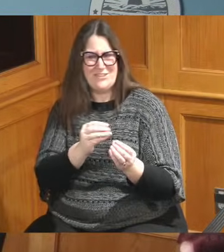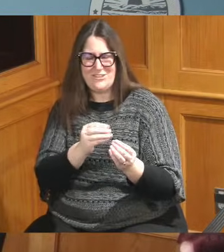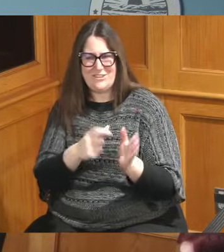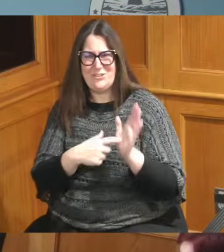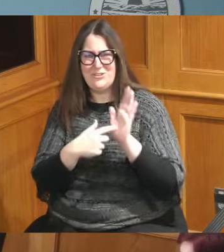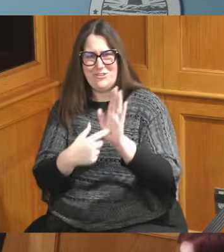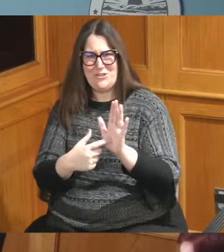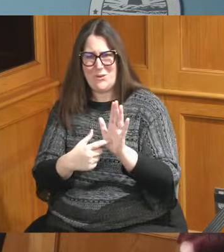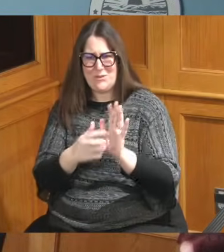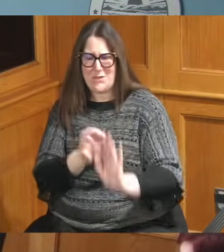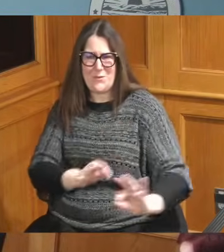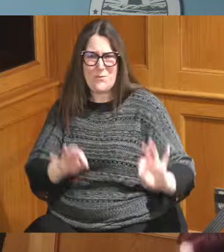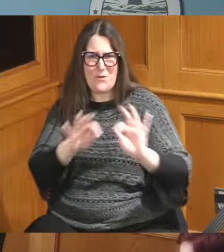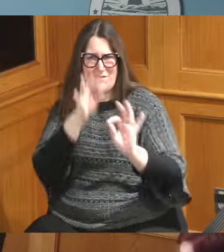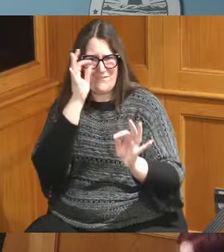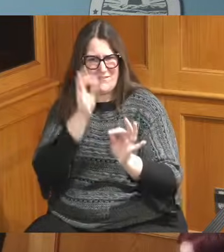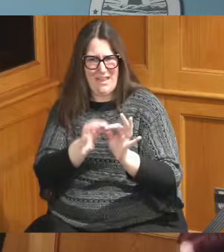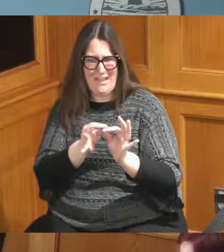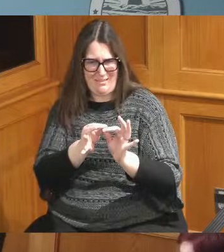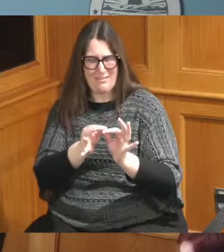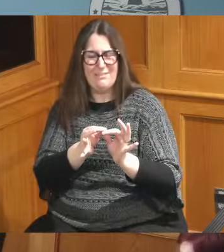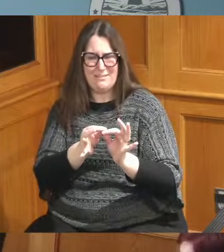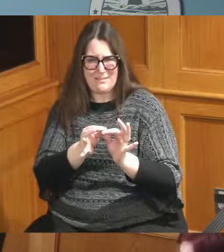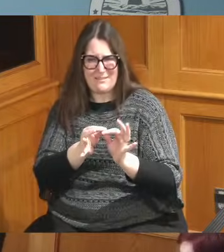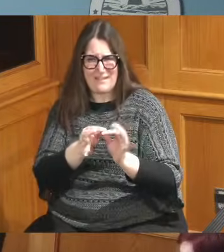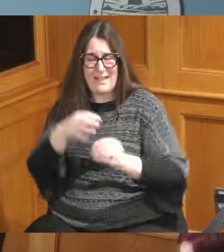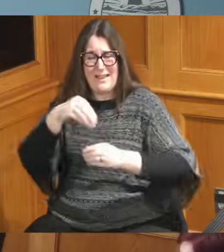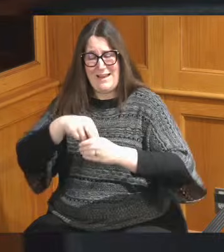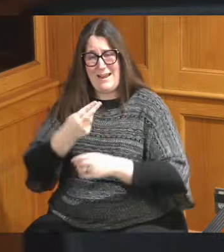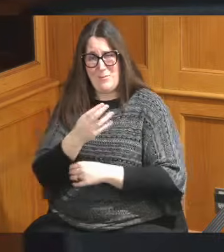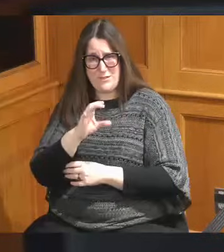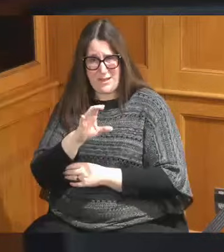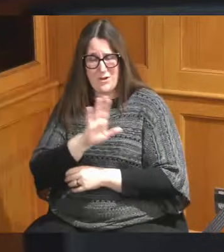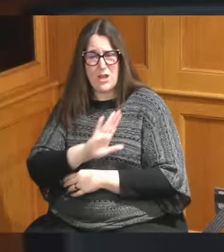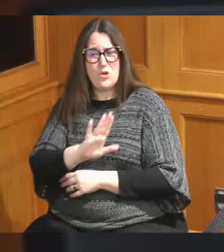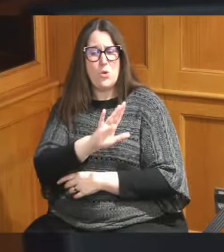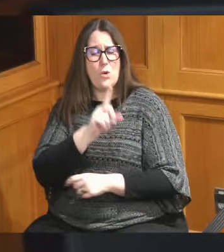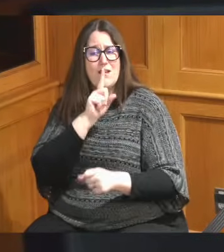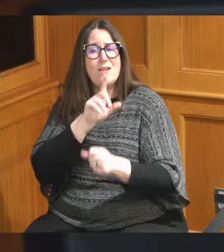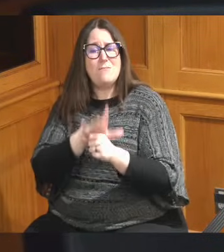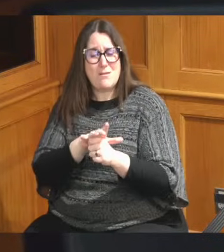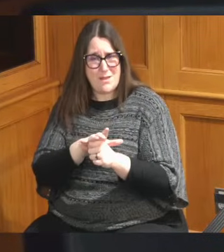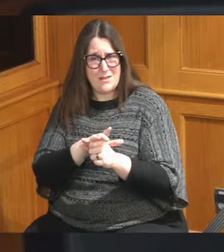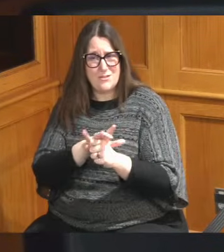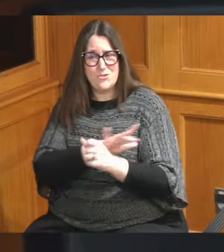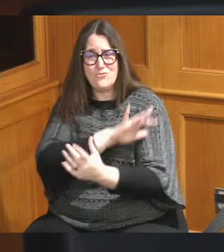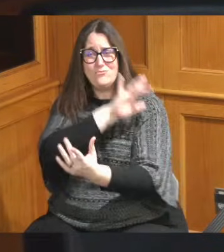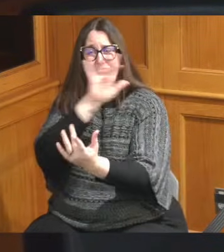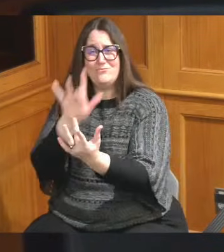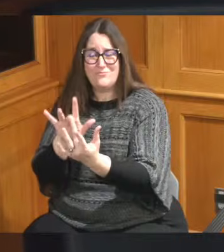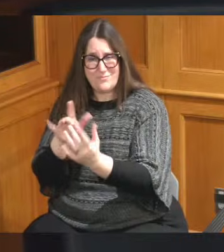the faith community is in Hamilton County and your commitment to reaching out to the congregation